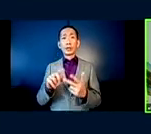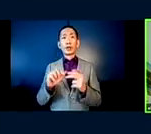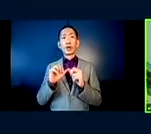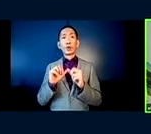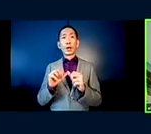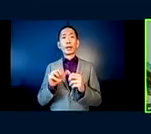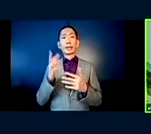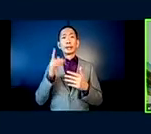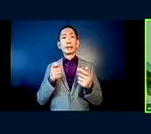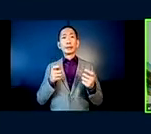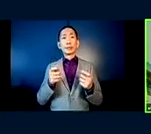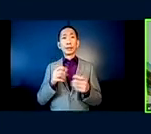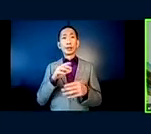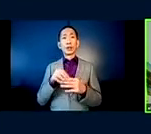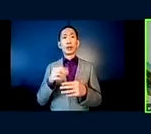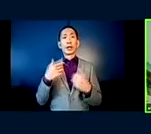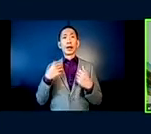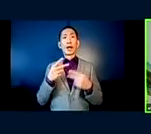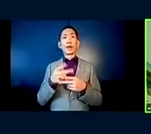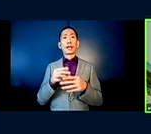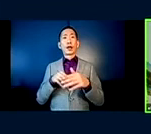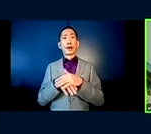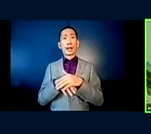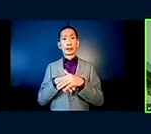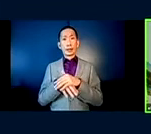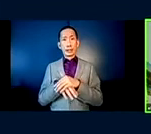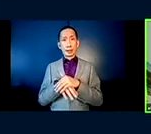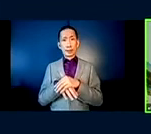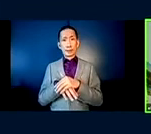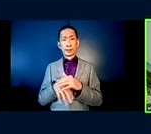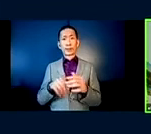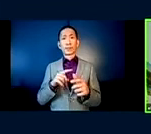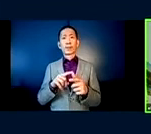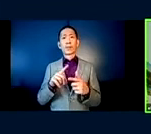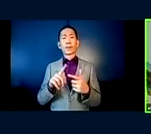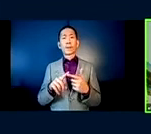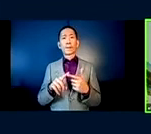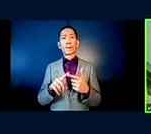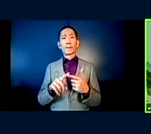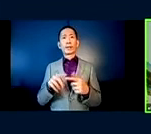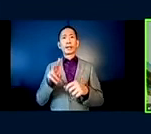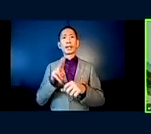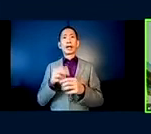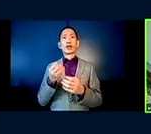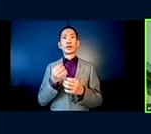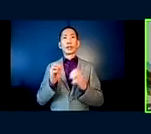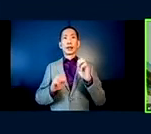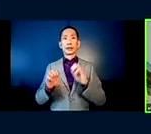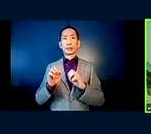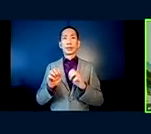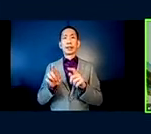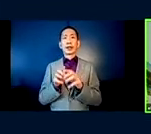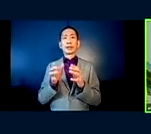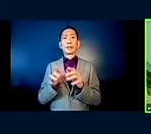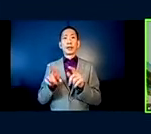ABUSE, CHRONIC DISEASE MANAGEMENT AND OTHER TYPES OF THINGS INCLUDING HEALTH CARE ACCESS, AND THEN NATURAL